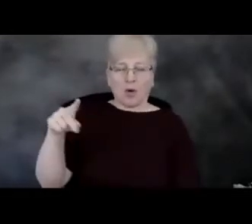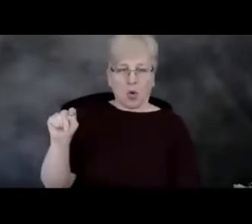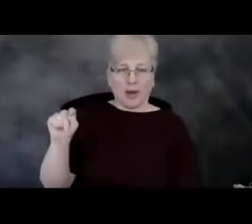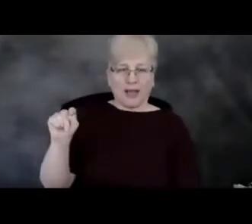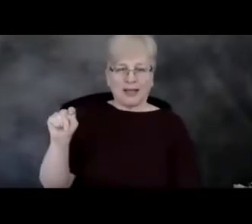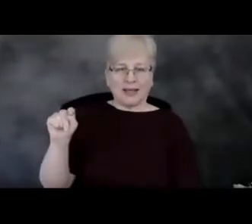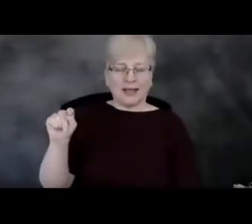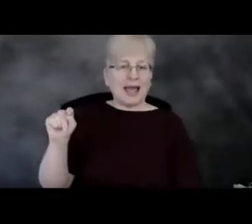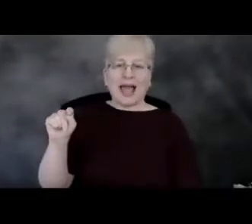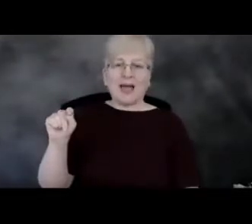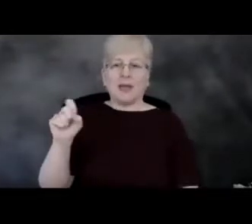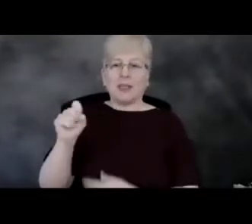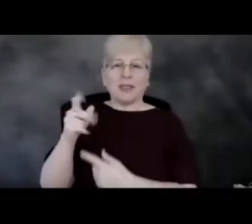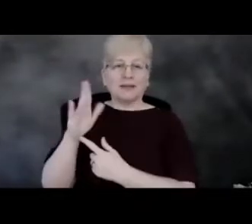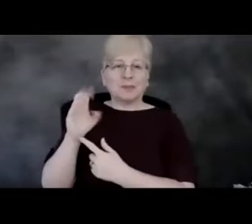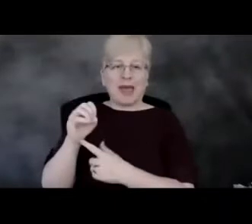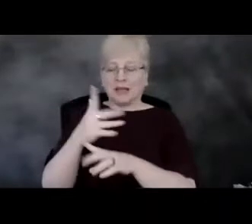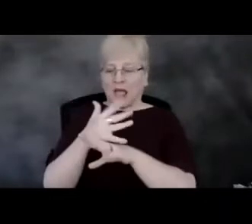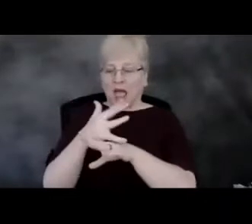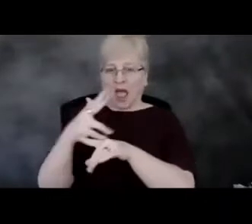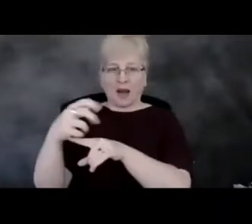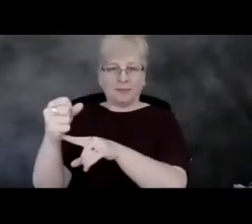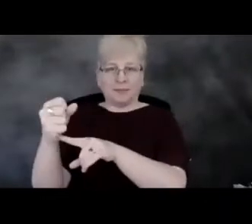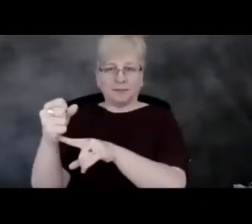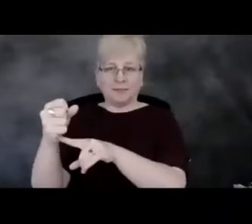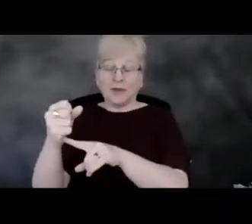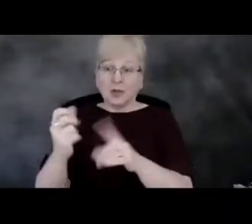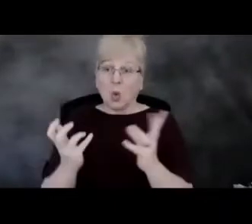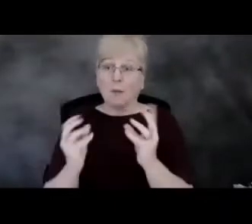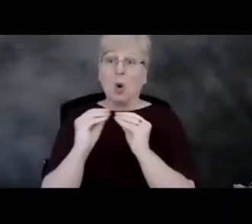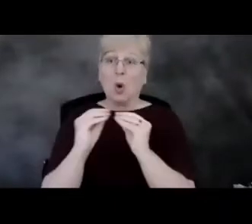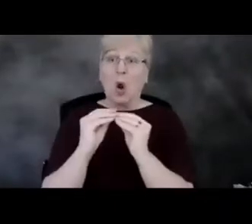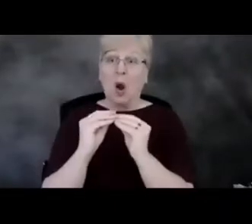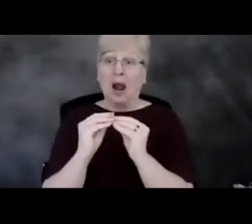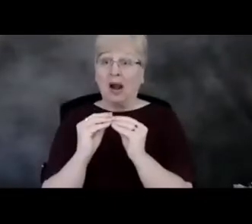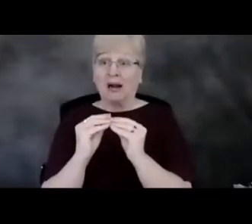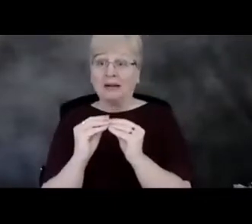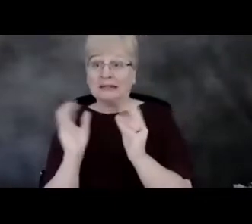16:47:10 You have so much more to say, but the space is so constrained.